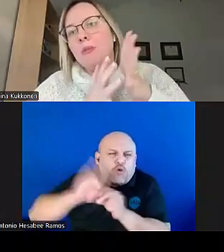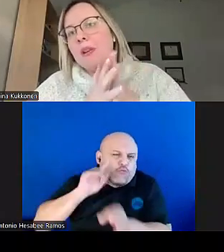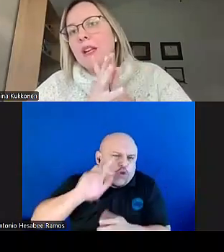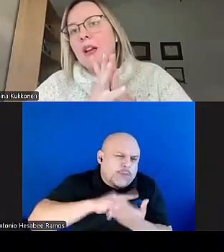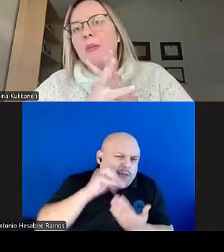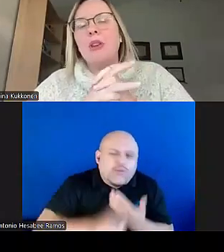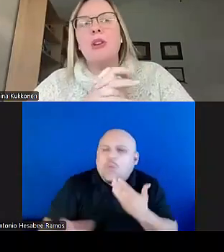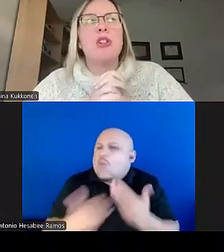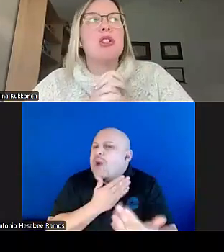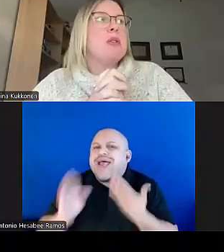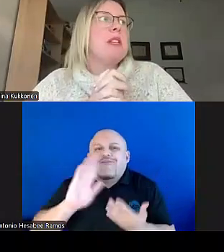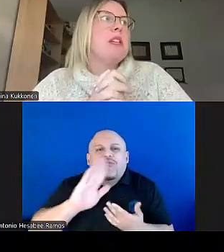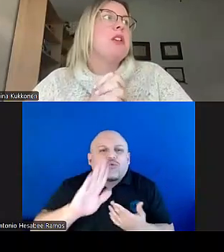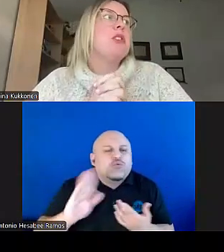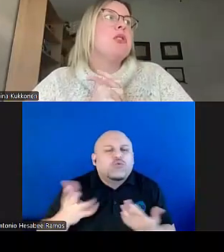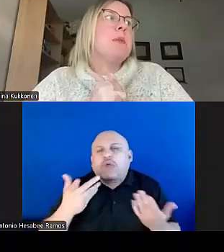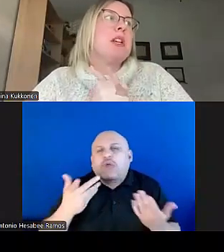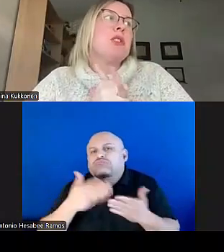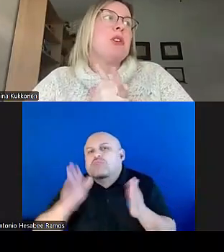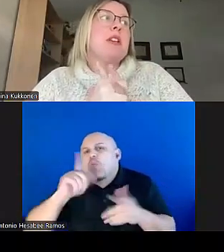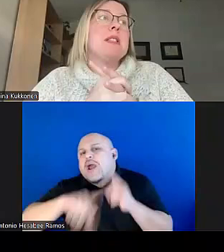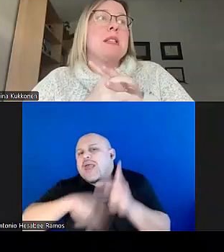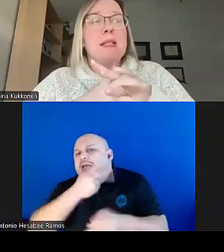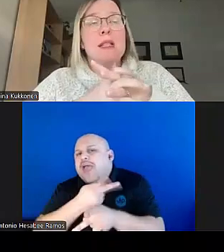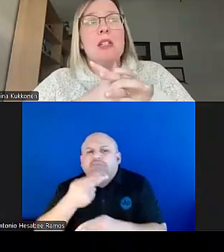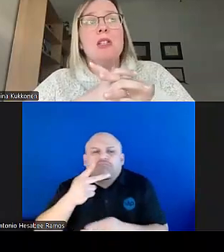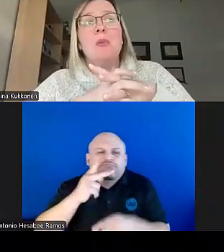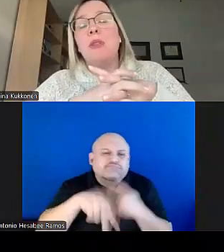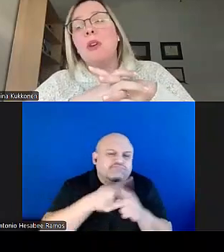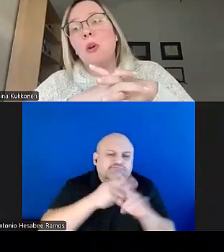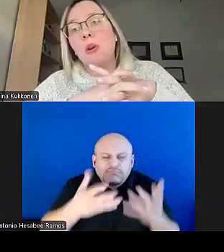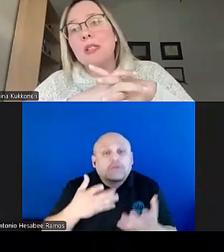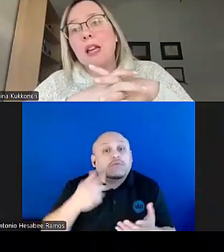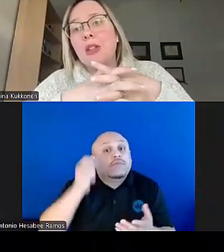art medium you're choosing, you should make sure that it's consistent with the goals and